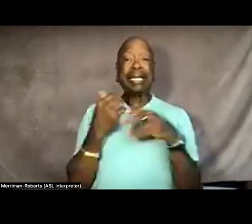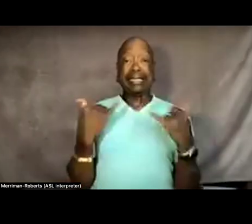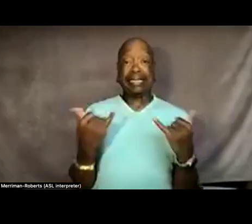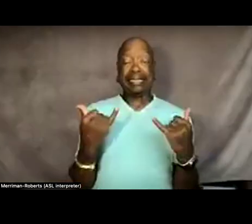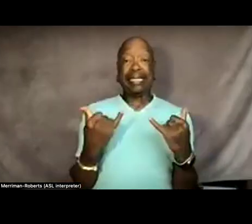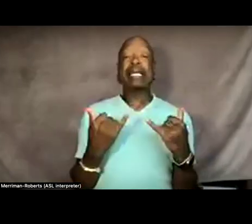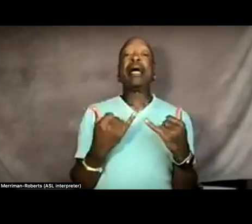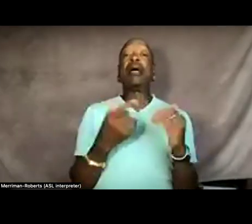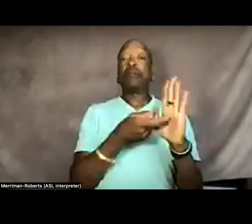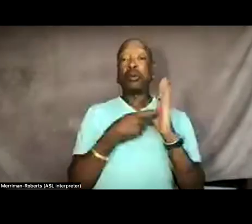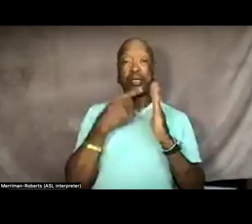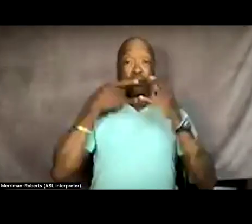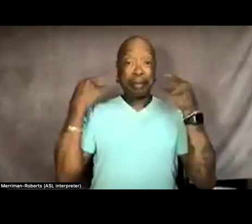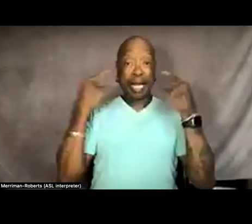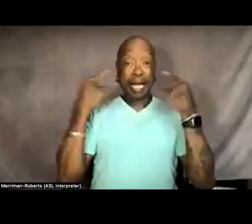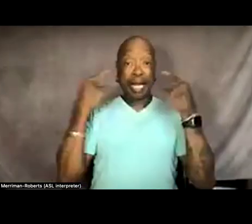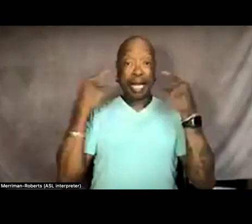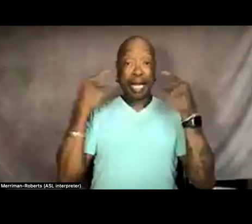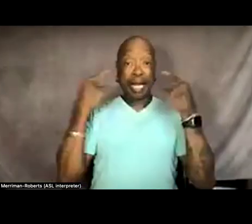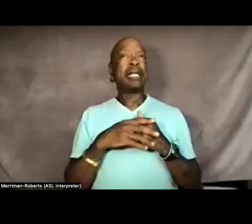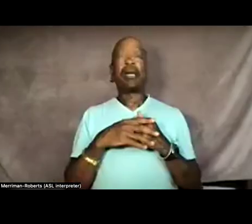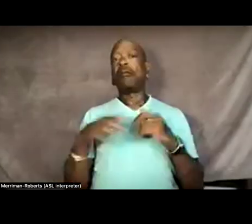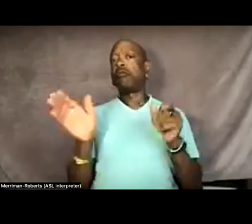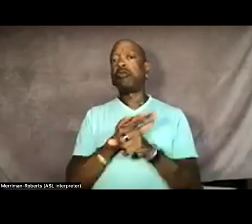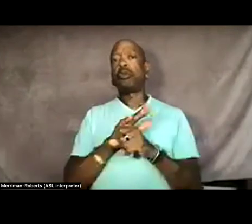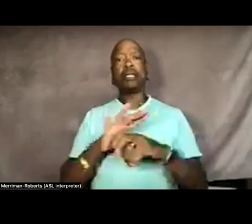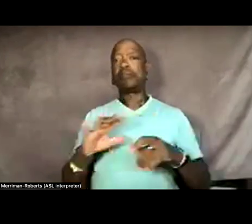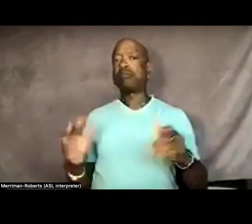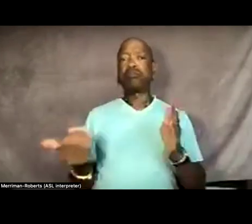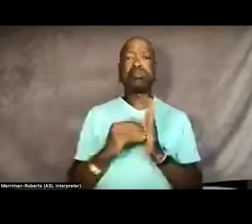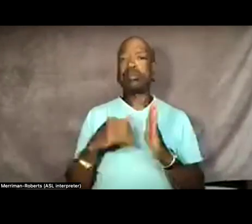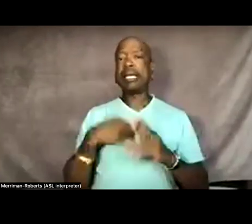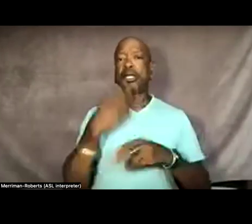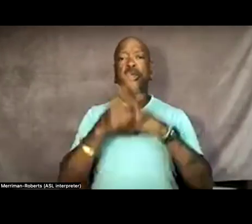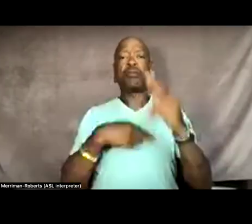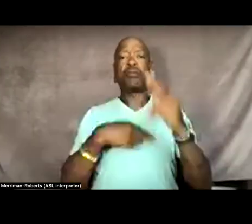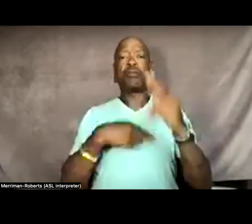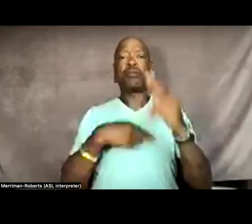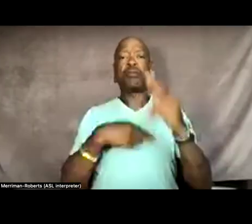fully reinstating masking um Universal masking in Healthcare settings in San Francisco and this